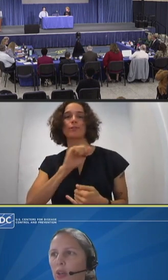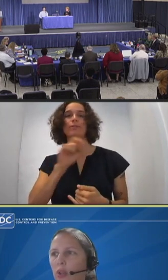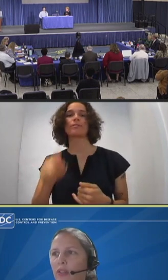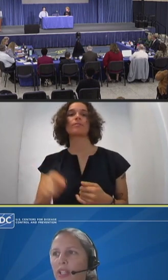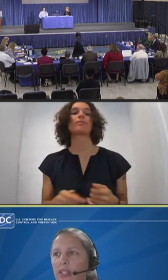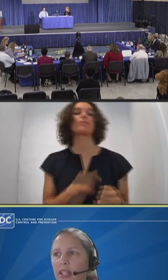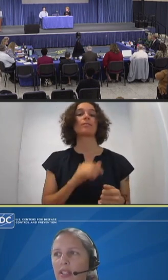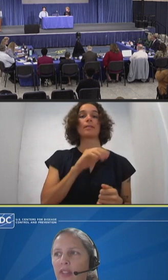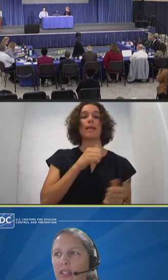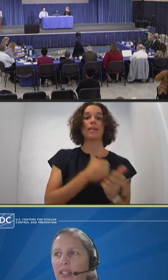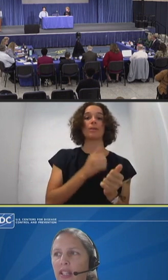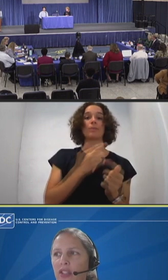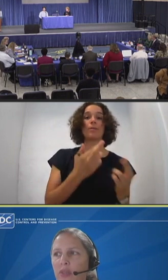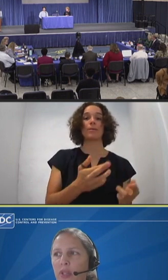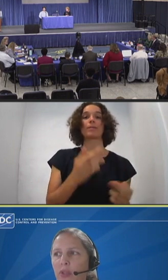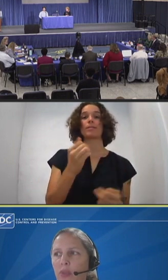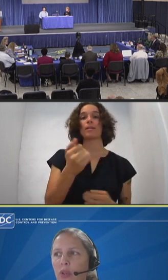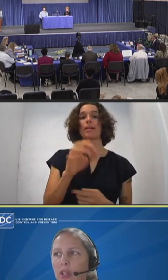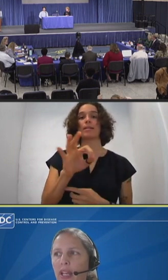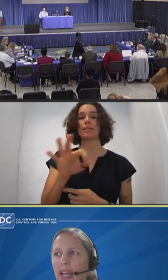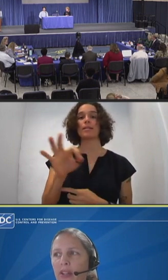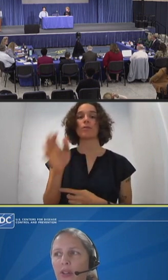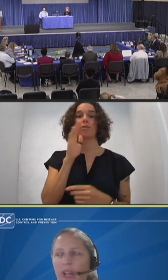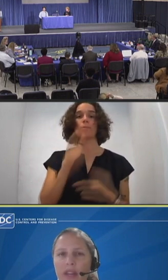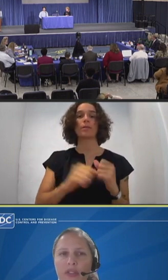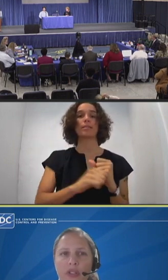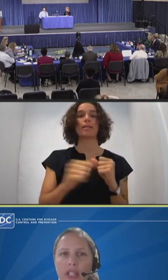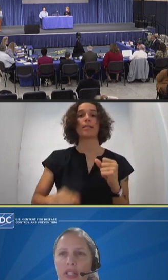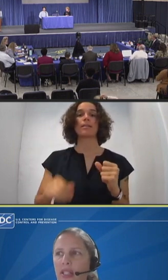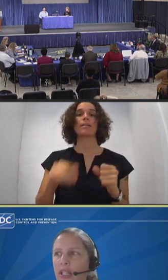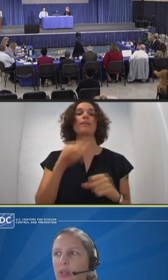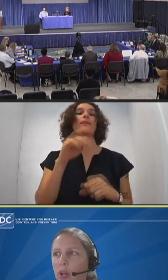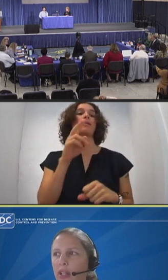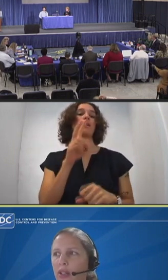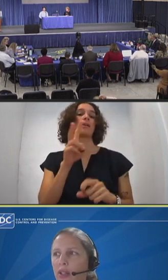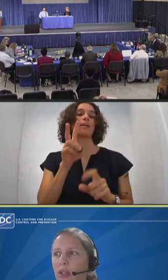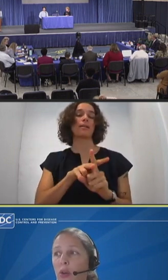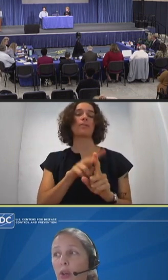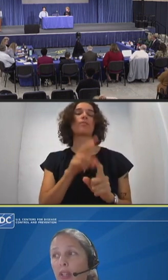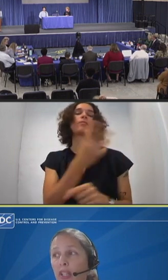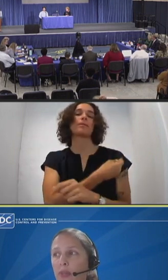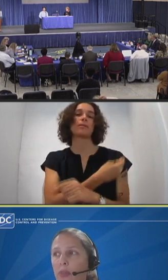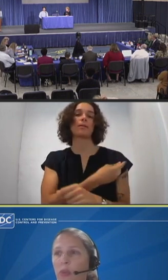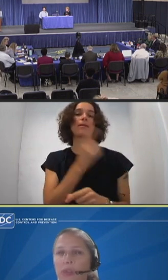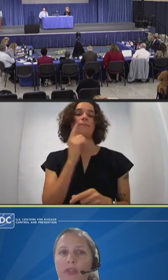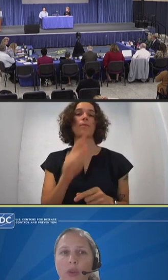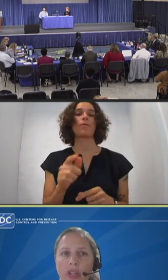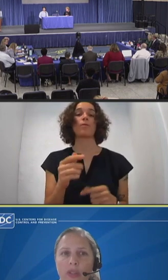would have extended vaccination to people born at or after 1981. Or these people would be 43